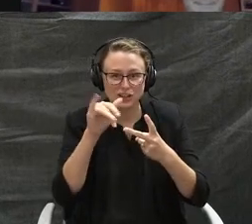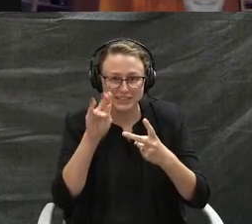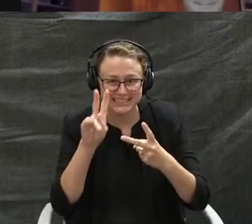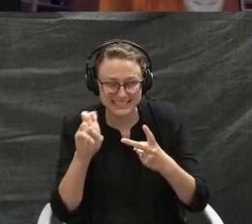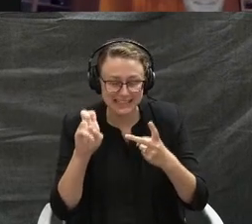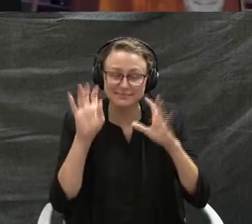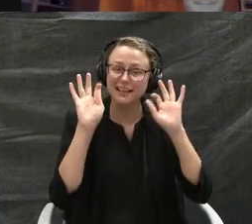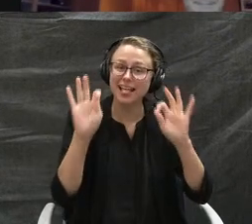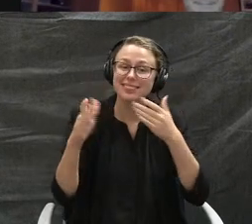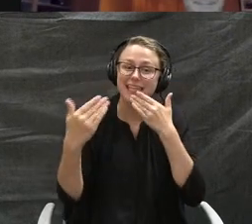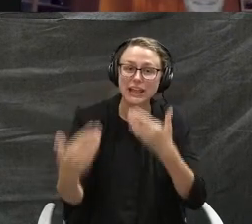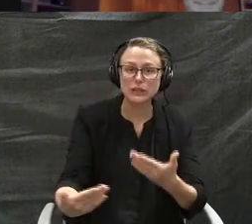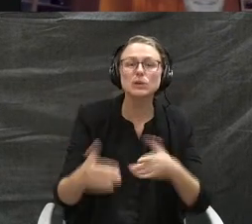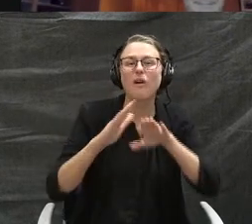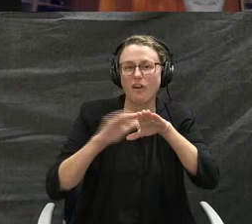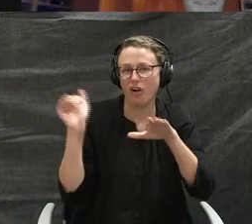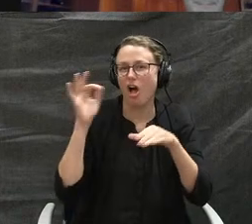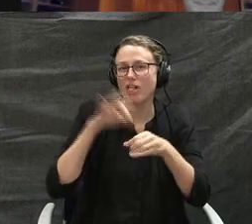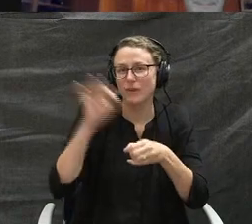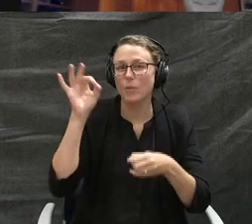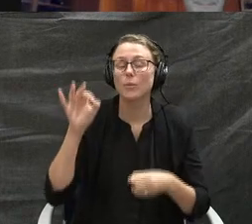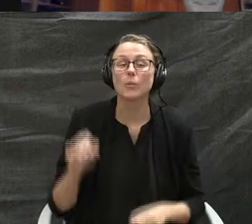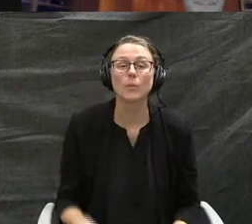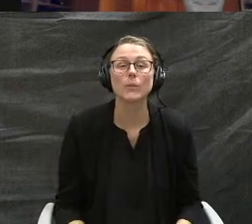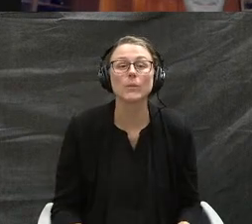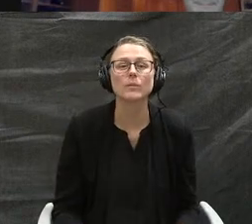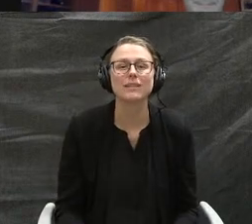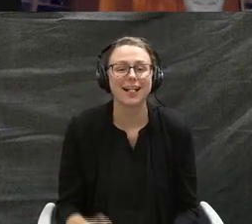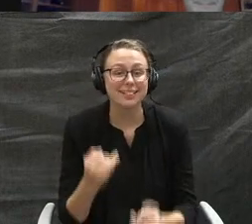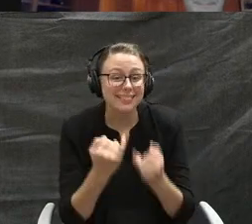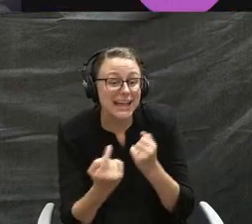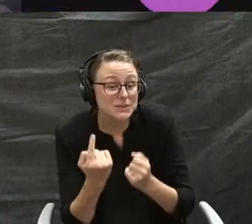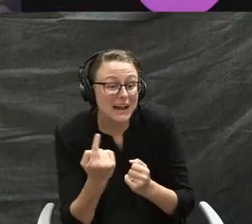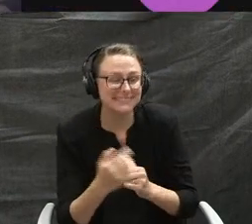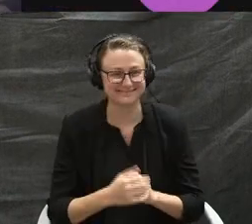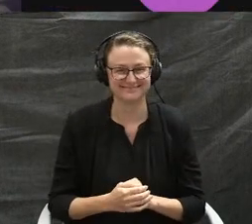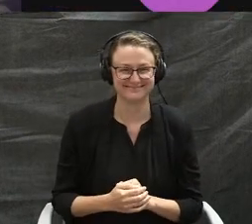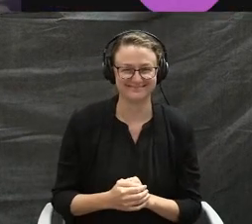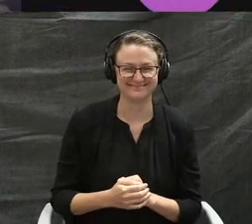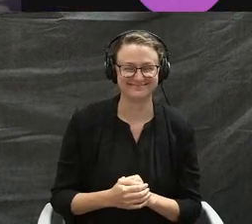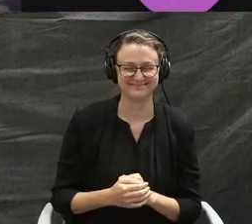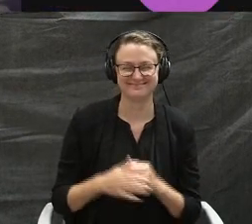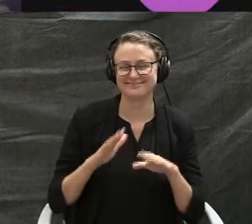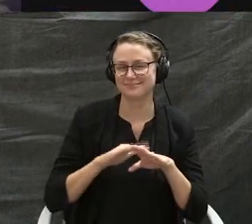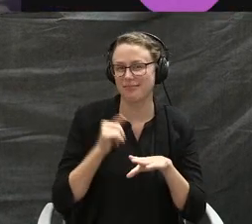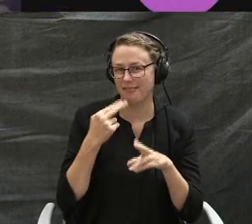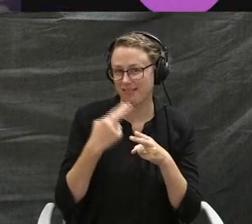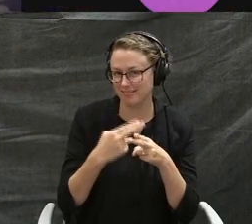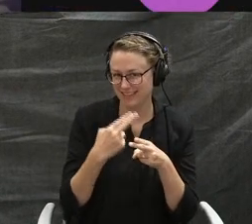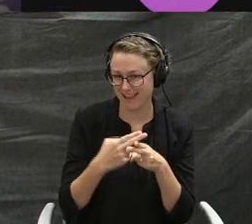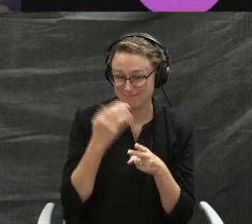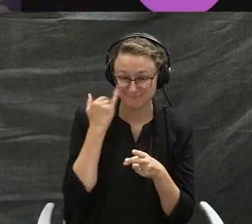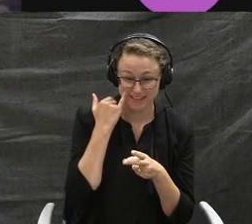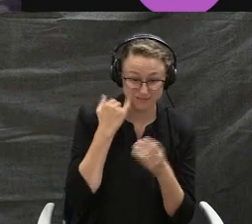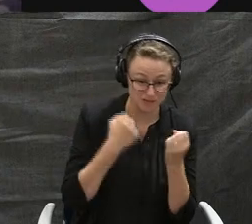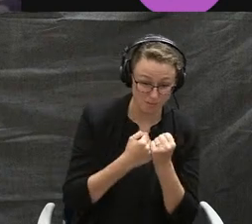have a roll call vote please? Last one board members when I call your name. If in favor, please say I oppose any board